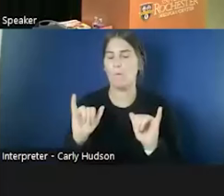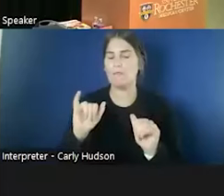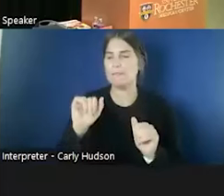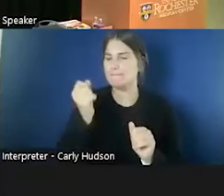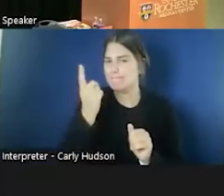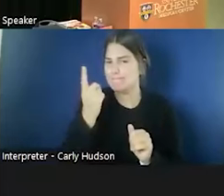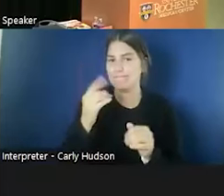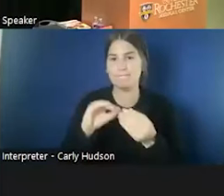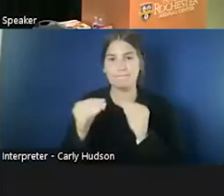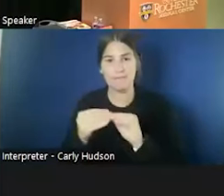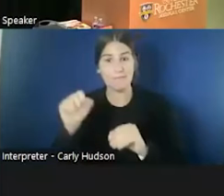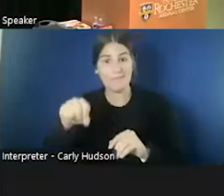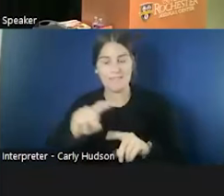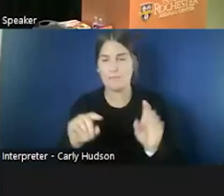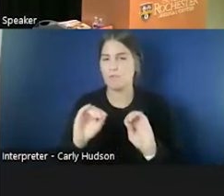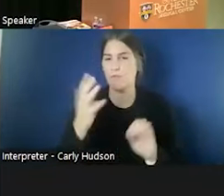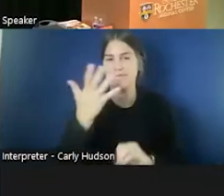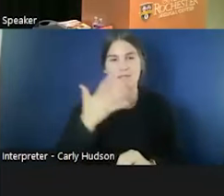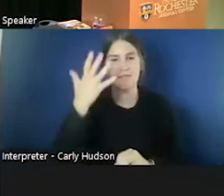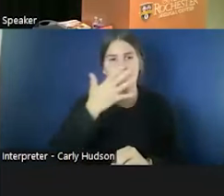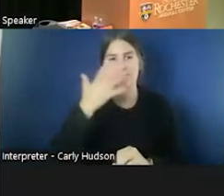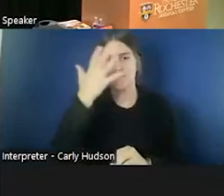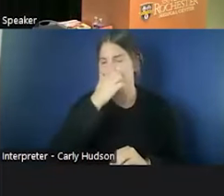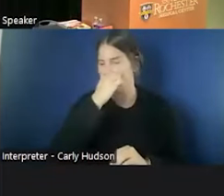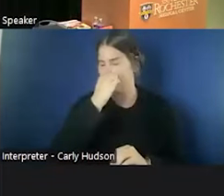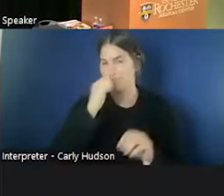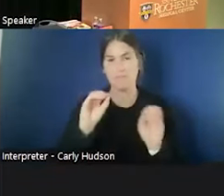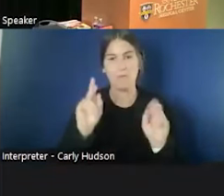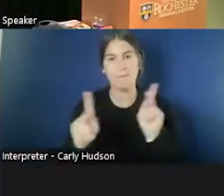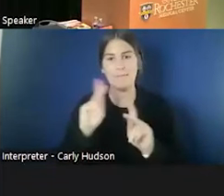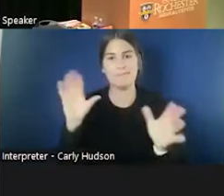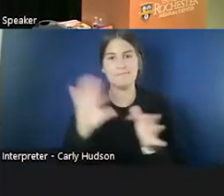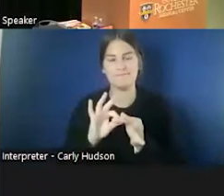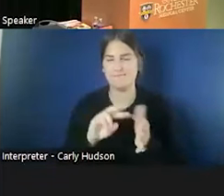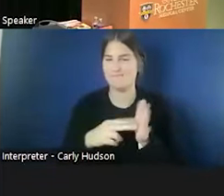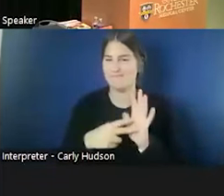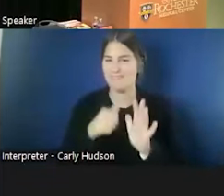but without faces behind that data um I don't think that it holds as much weight so when I'm